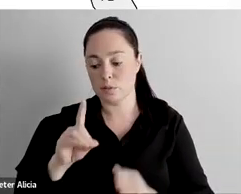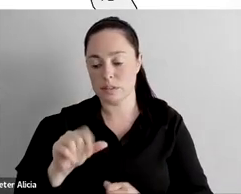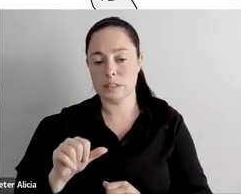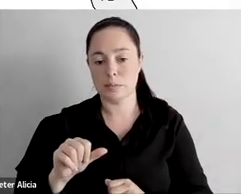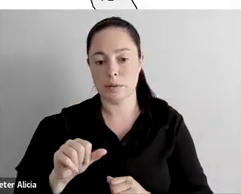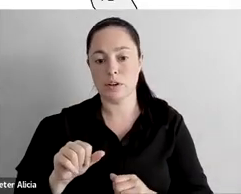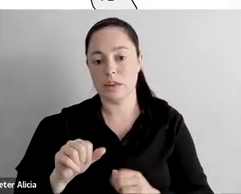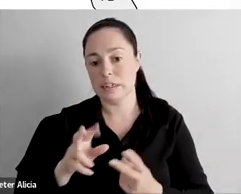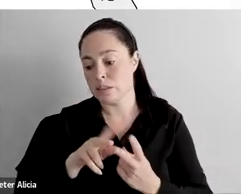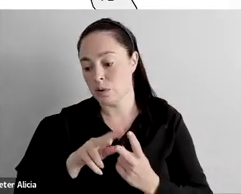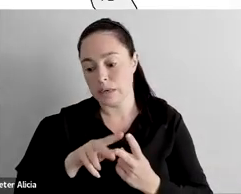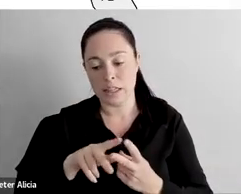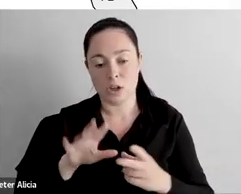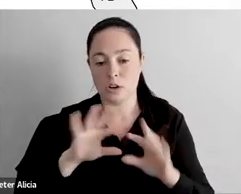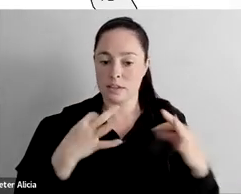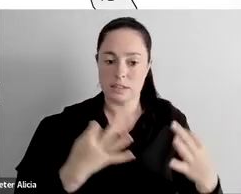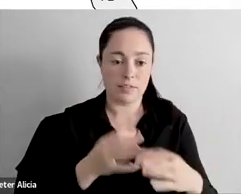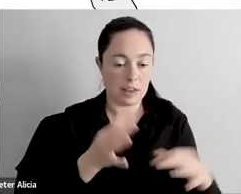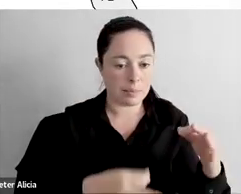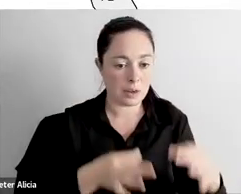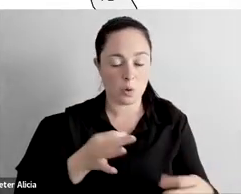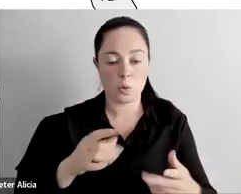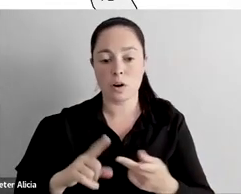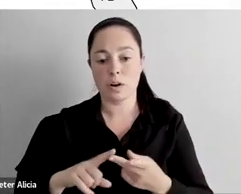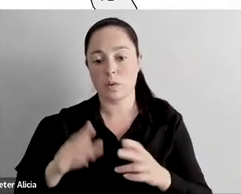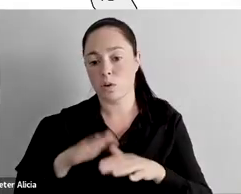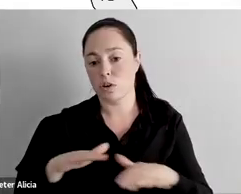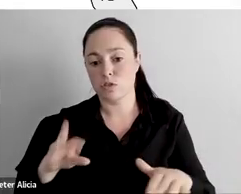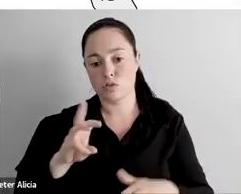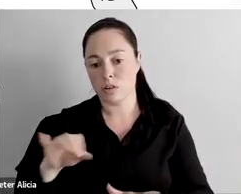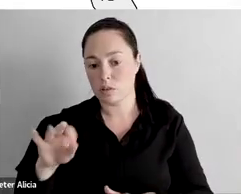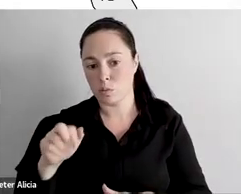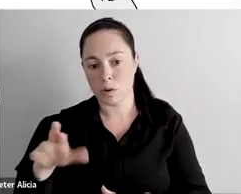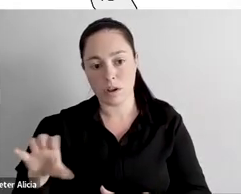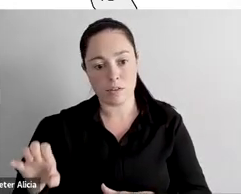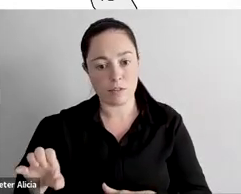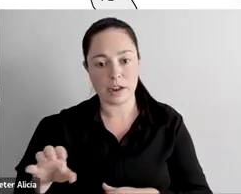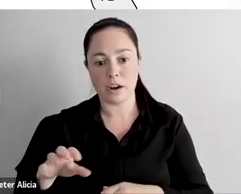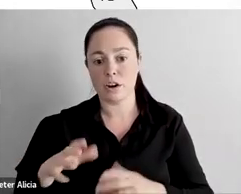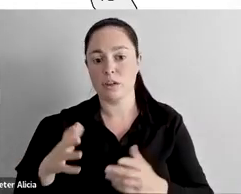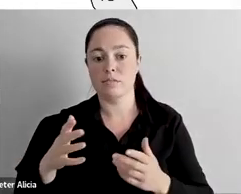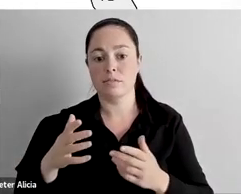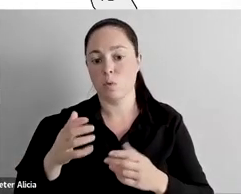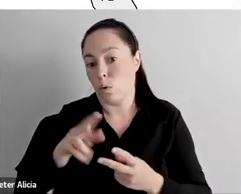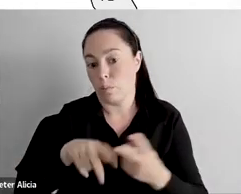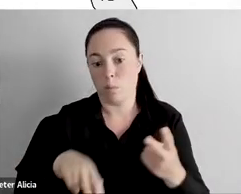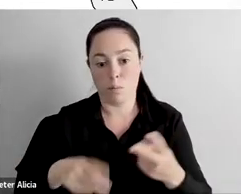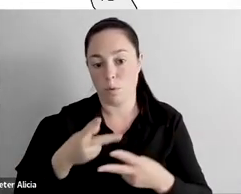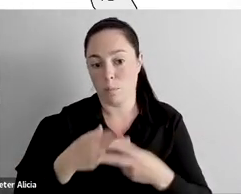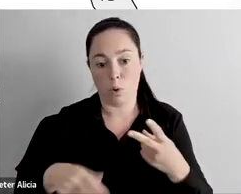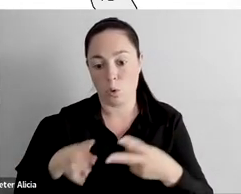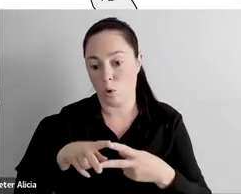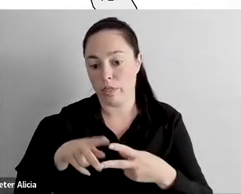family court, child welfare proceedings, or both. These laws vary greatly.